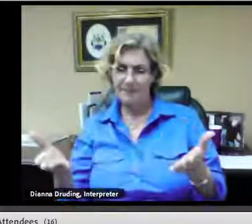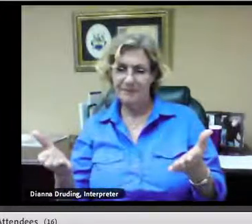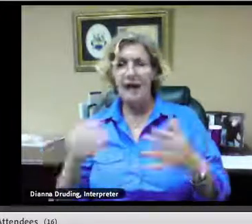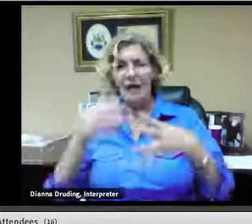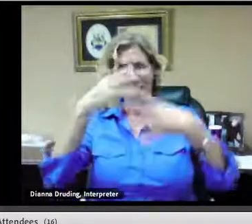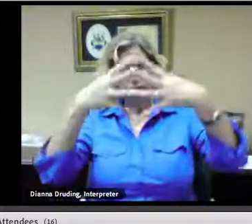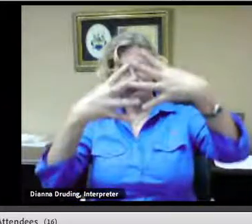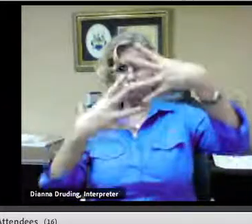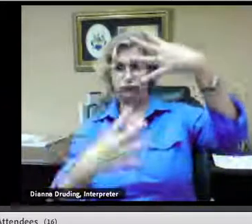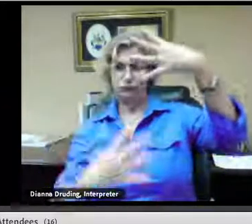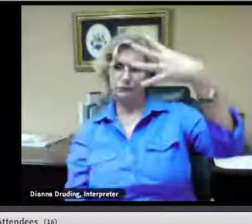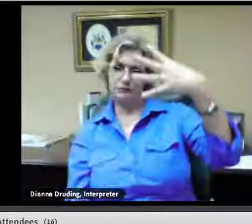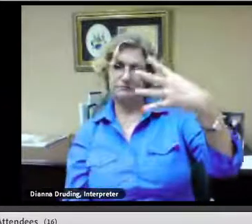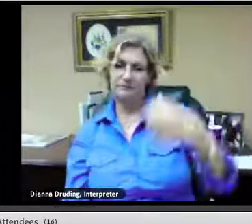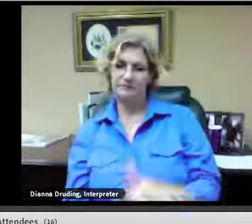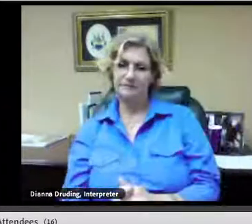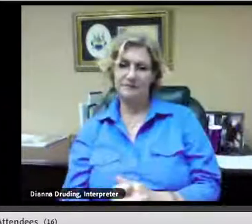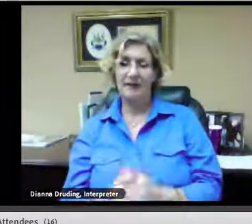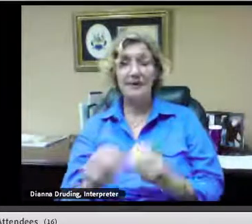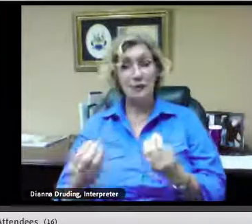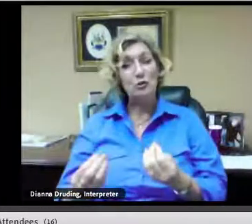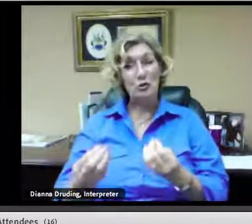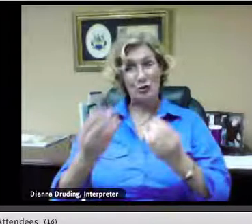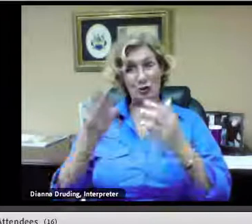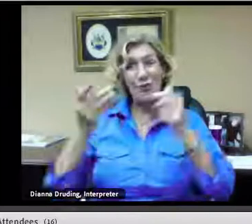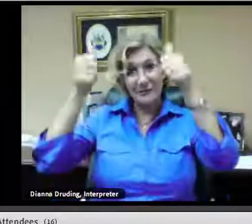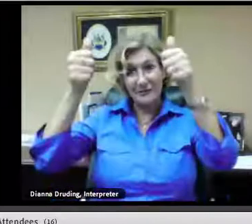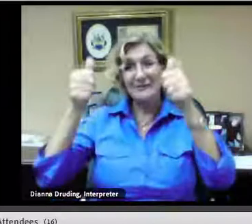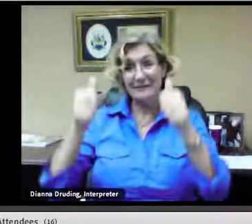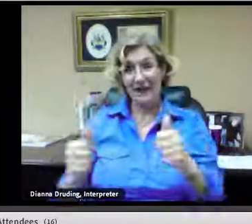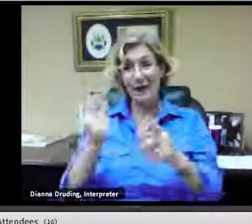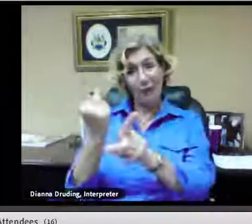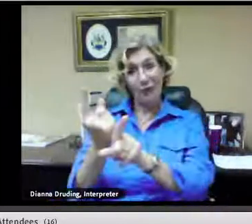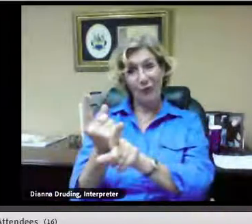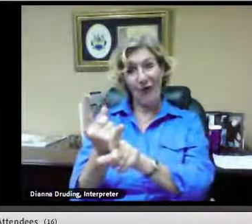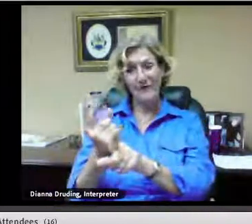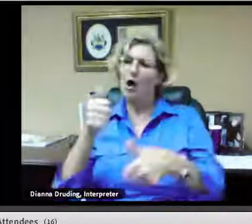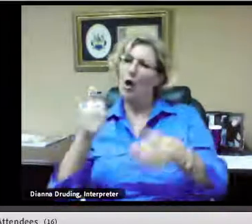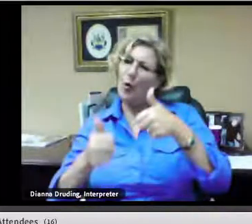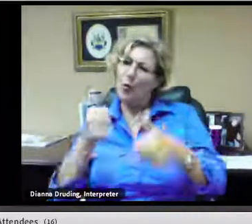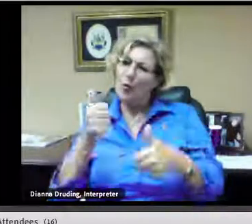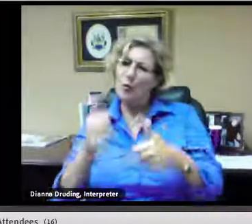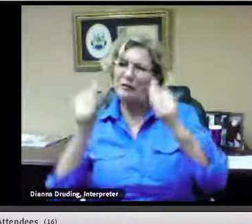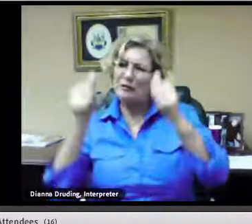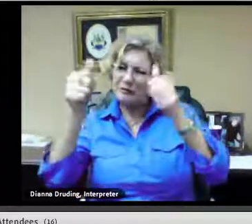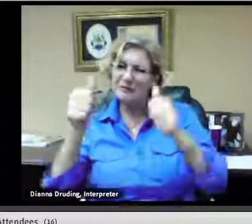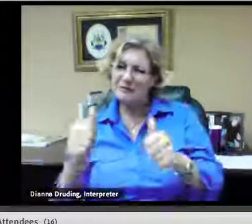So, so much in just a sign, right? Which of these signs... I'm just kind of asking these, again, rhetorical questions,